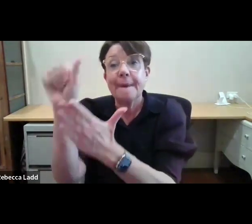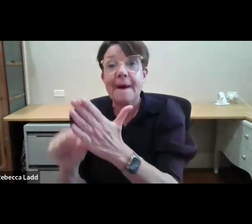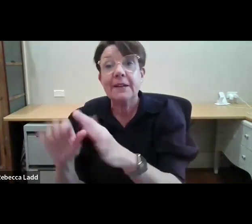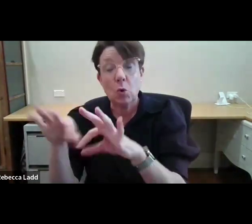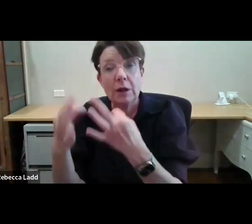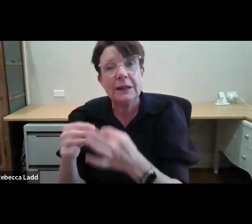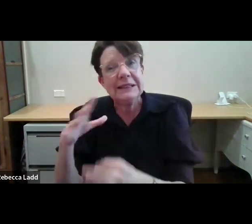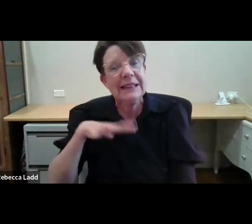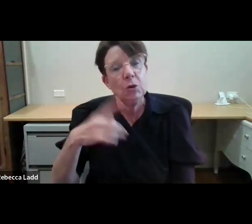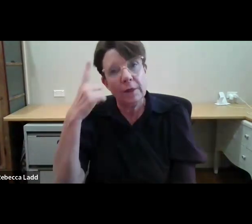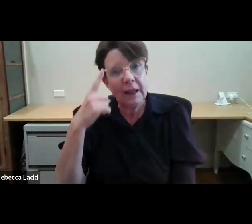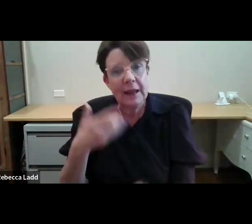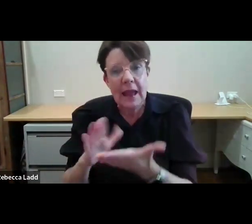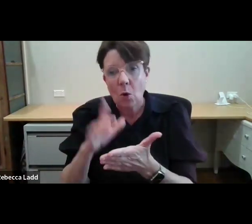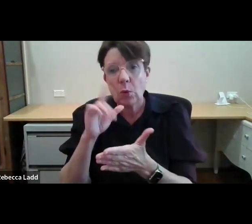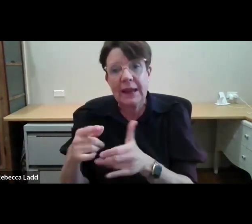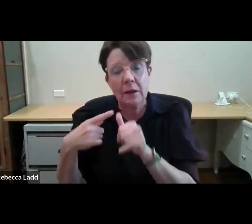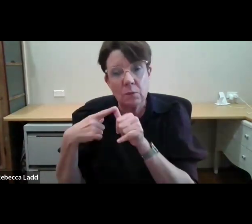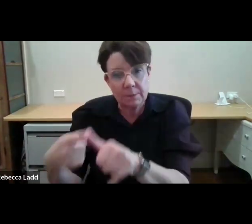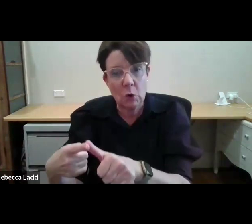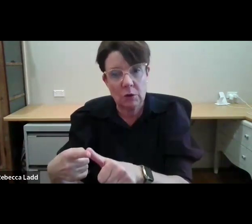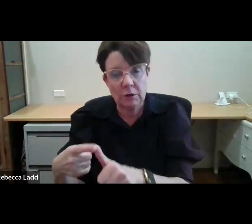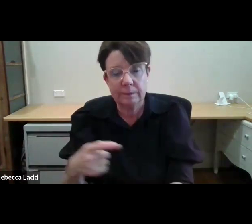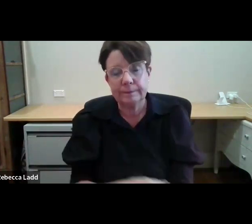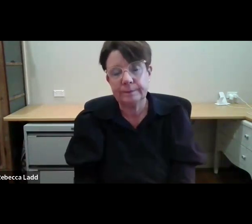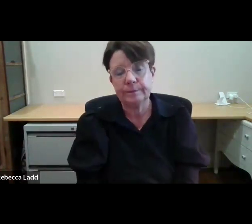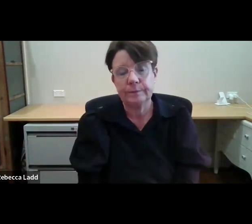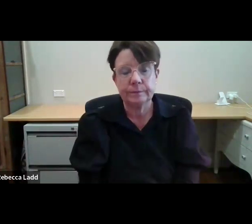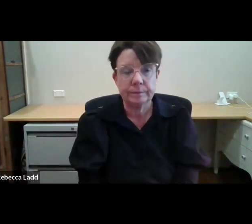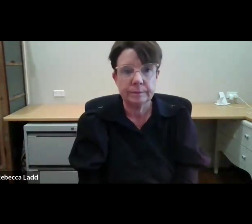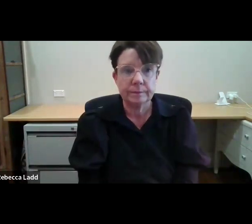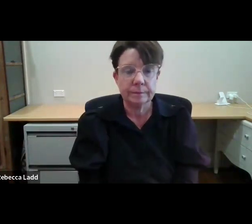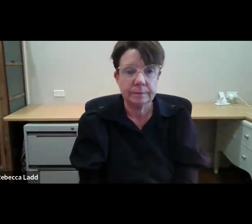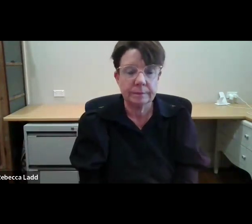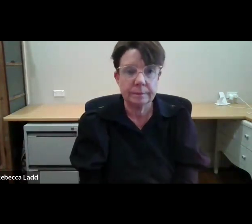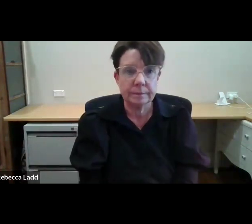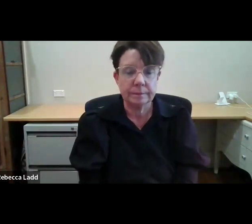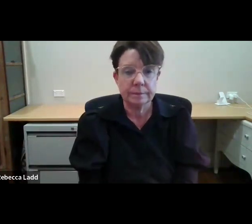requires a proactive and strategic action all sections of society including corporate governance